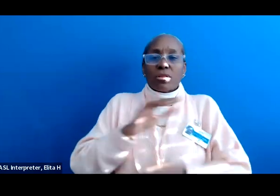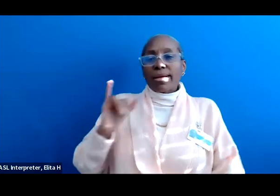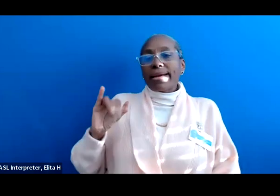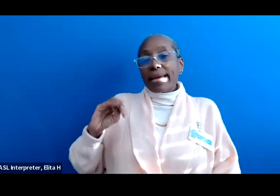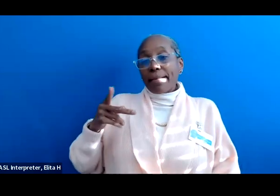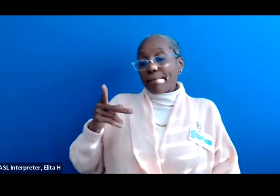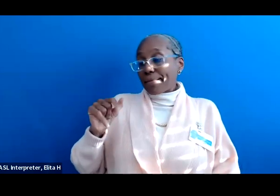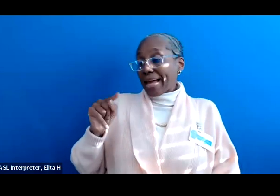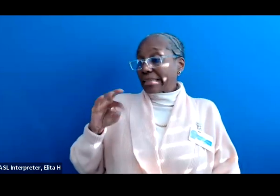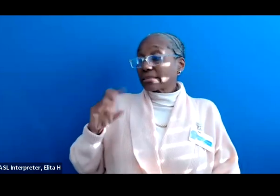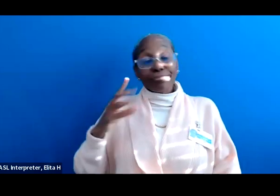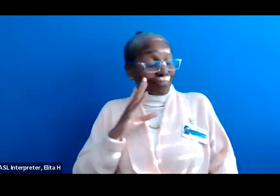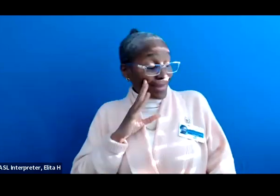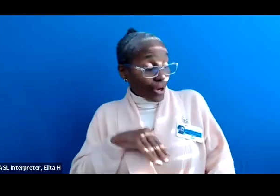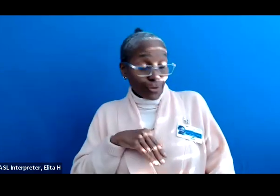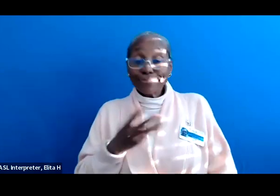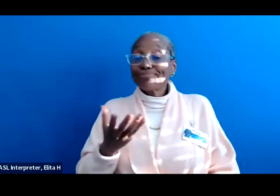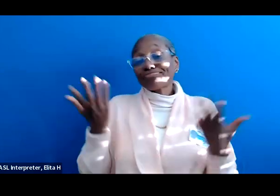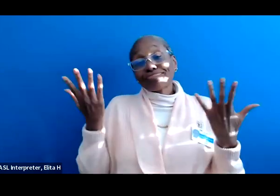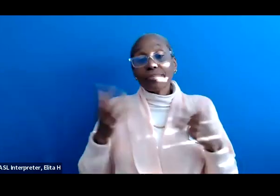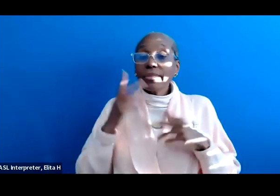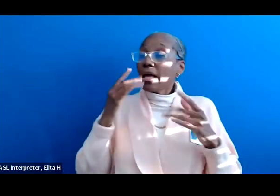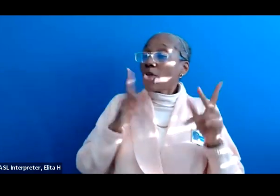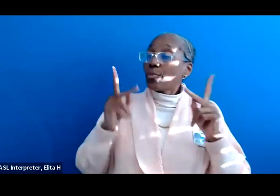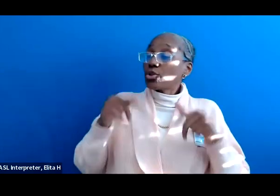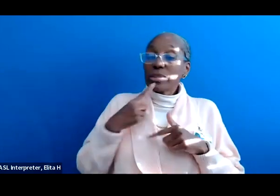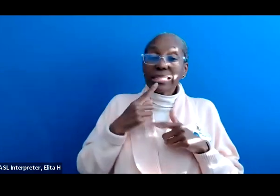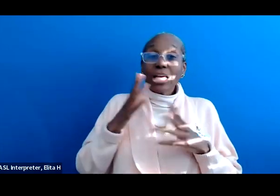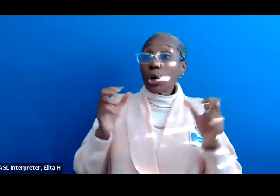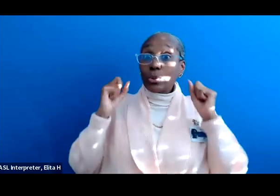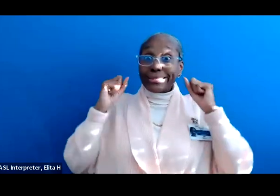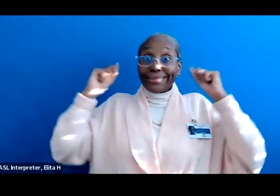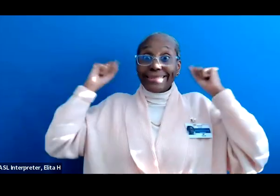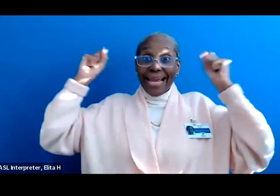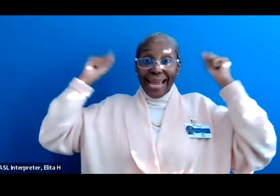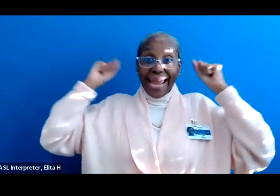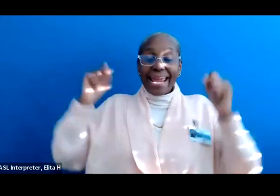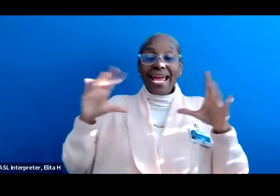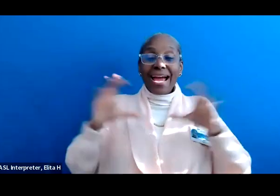I have yet to meet the individual that says, “Oh goody, I get to do a bowel program.